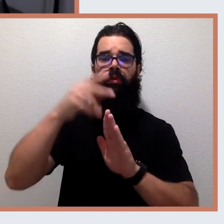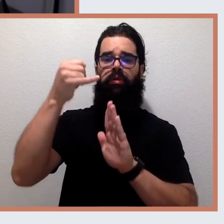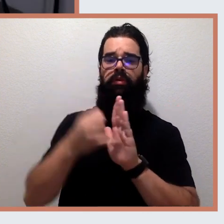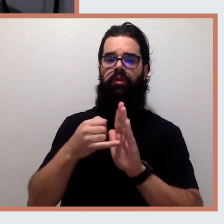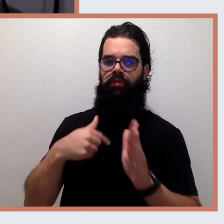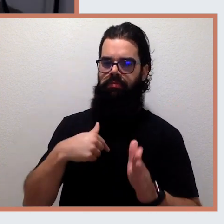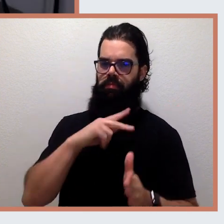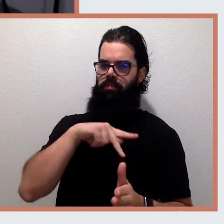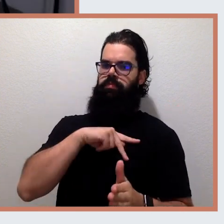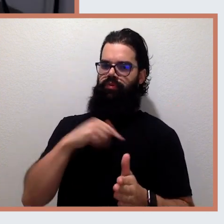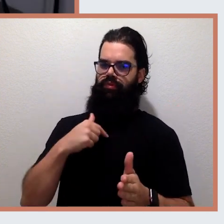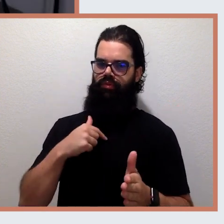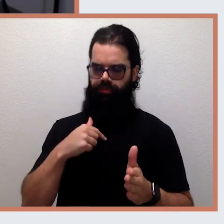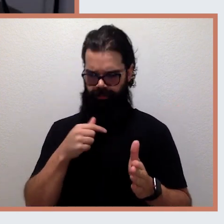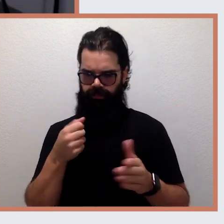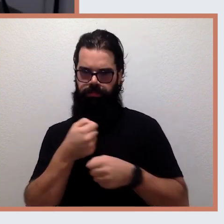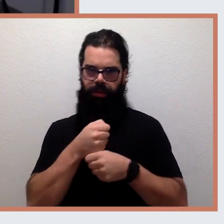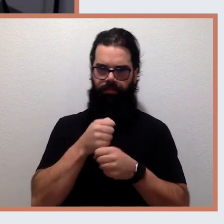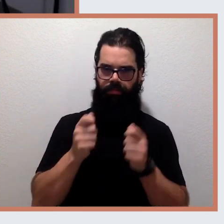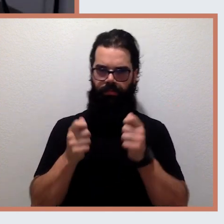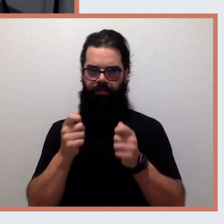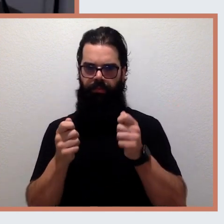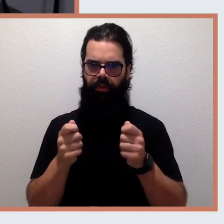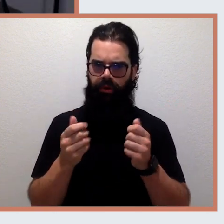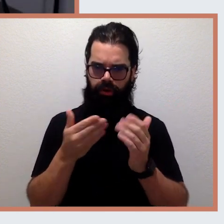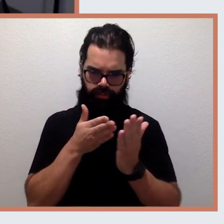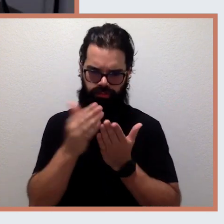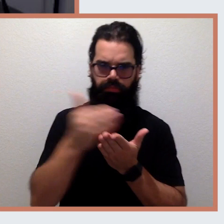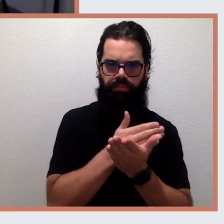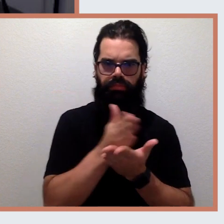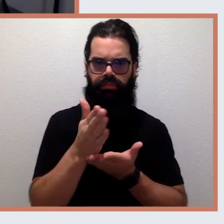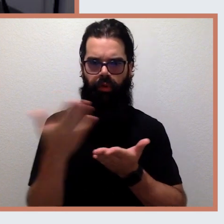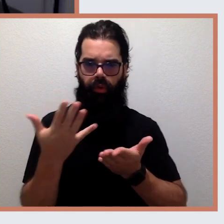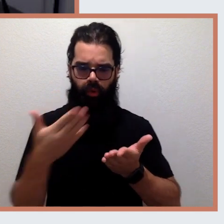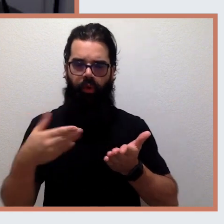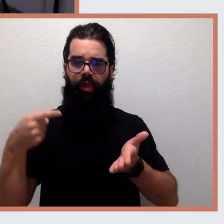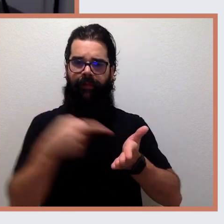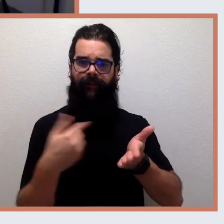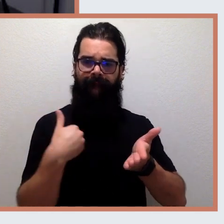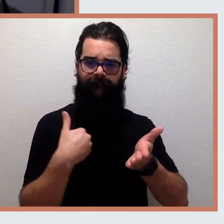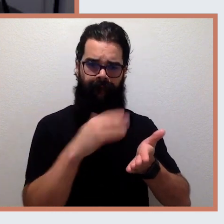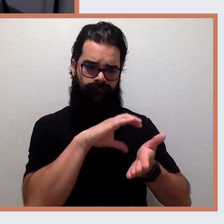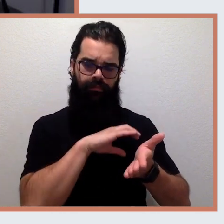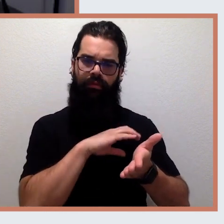or with this project I'm personally producing, I definitely go through it and I comb through and I see if there are,